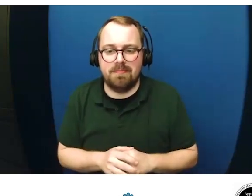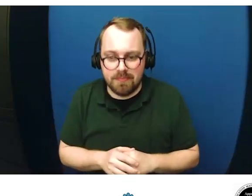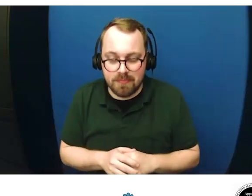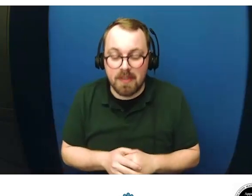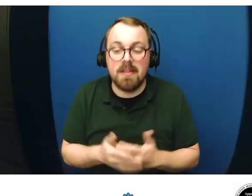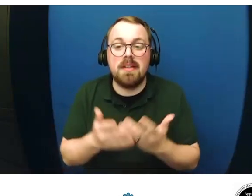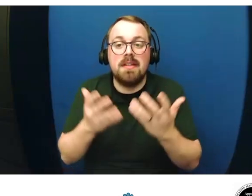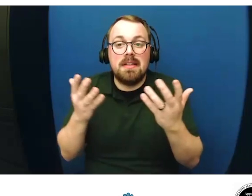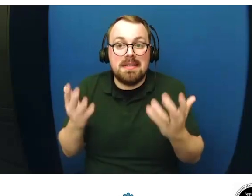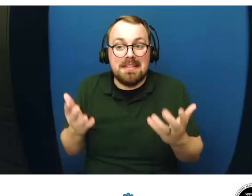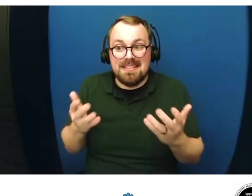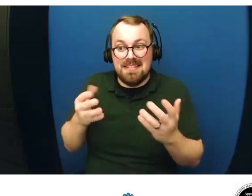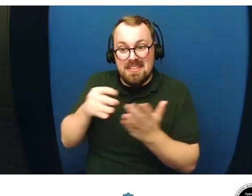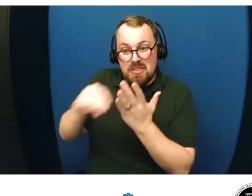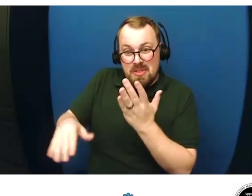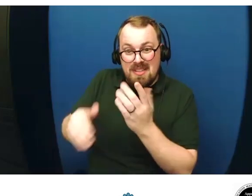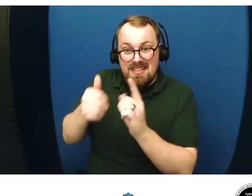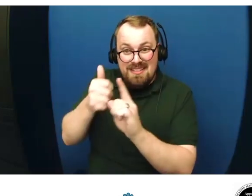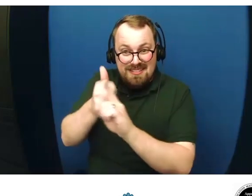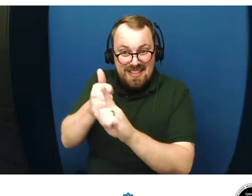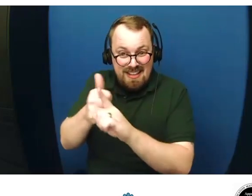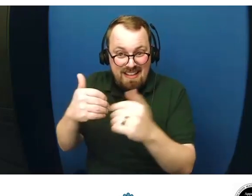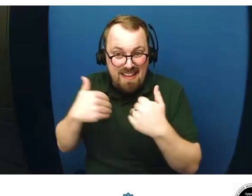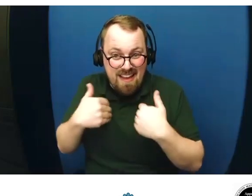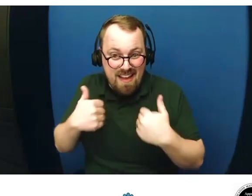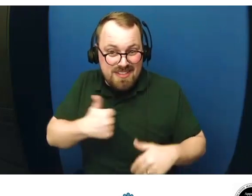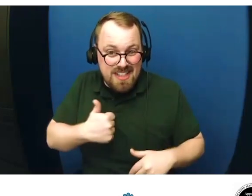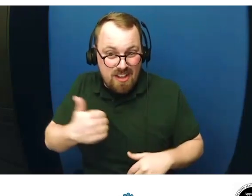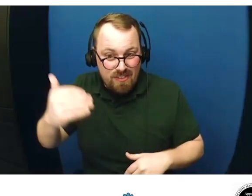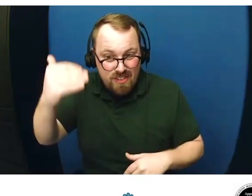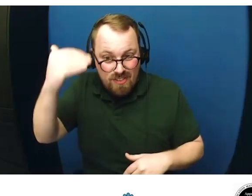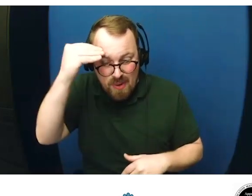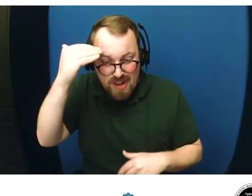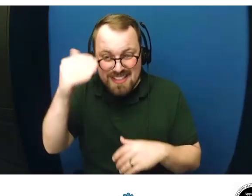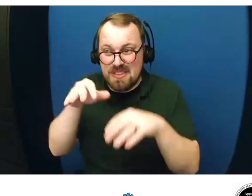If the–Does the student demonstrate the self-awareness to explain stressors